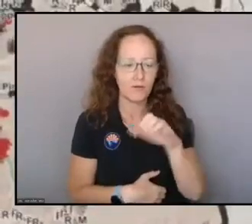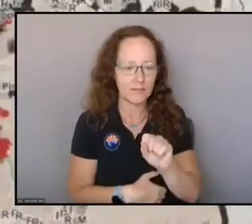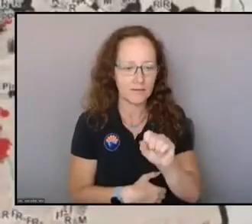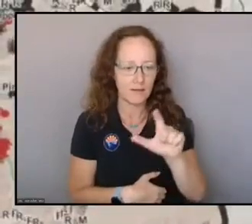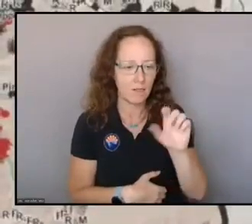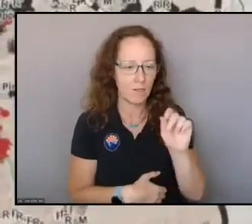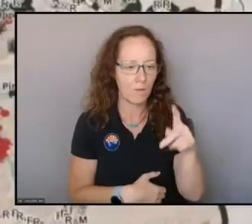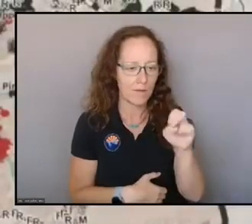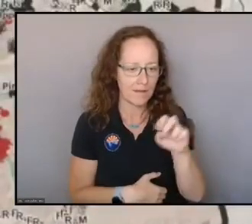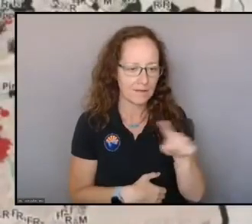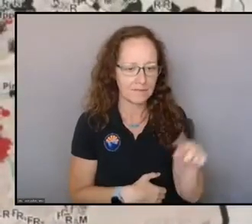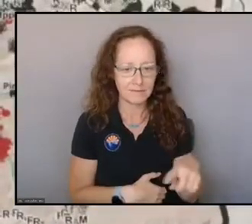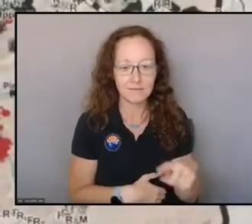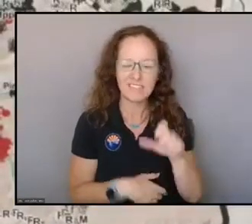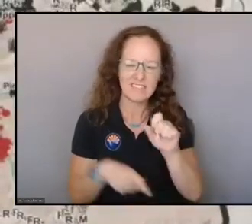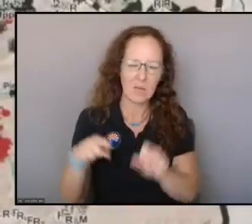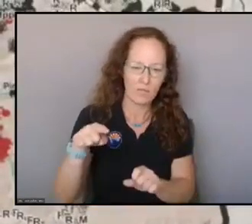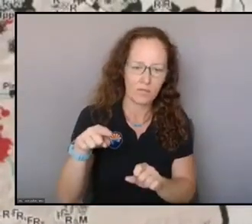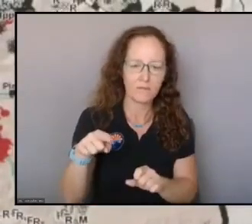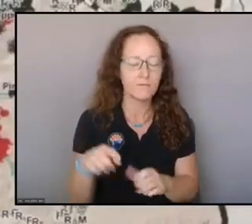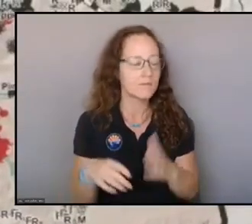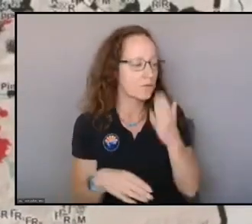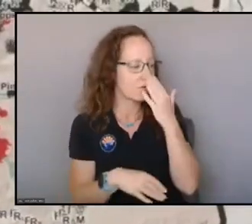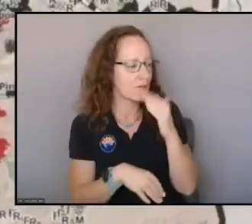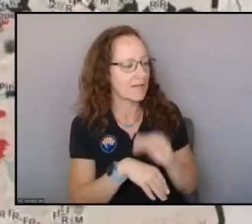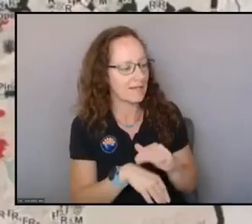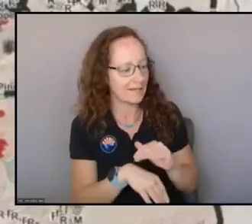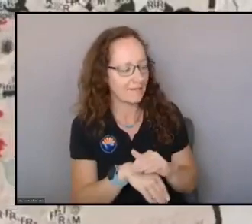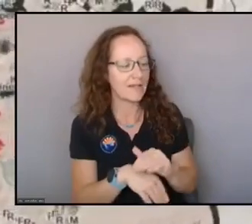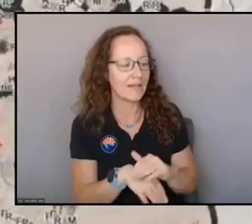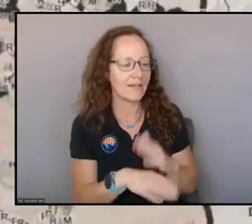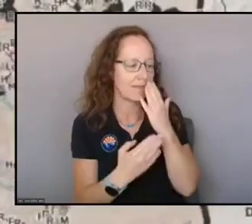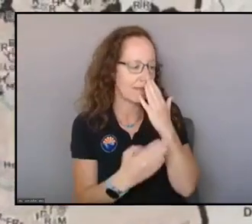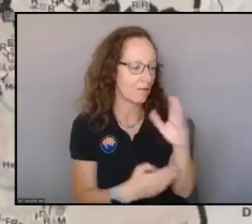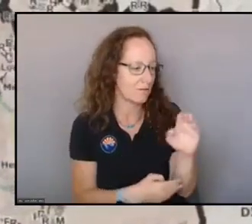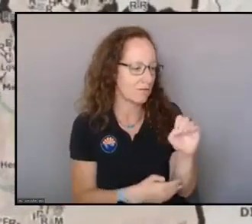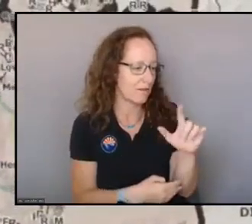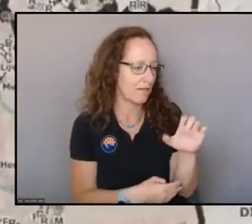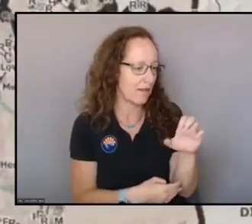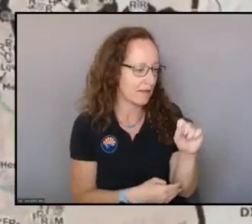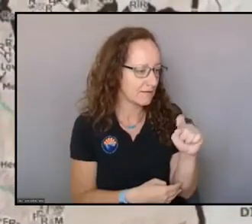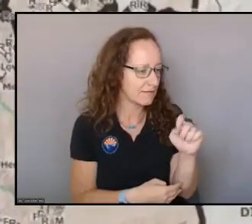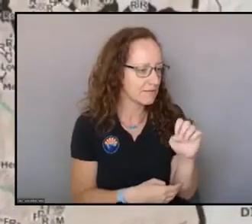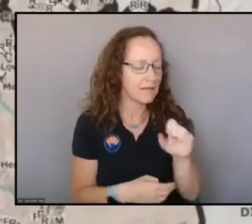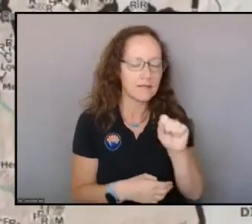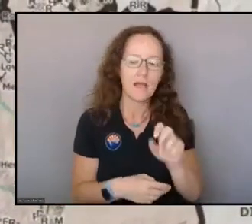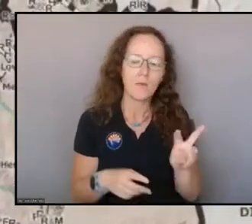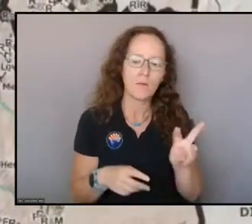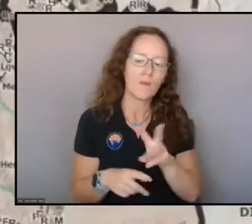SHERIFF CHRIS LOPEZ. GOOD EVENING, EVERYBODY. THANK YOU, CELESTE AND SOUTHWEST TEAM 1 FOR YOUR